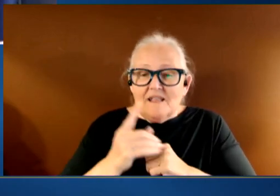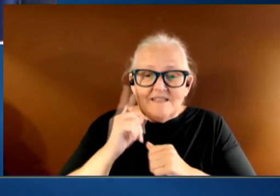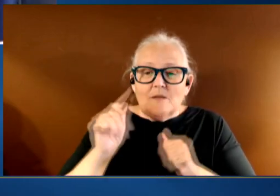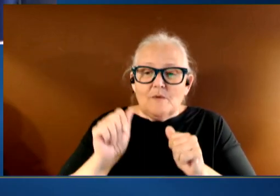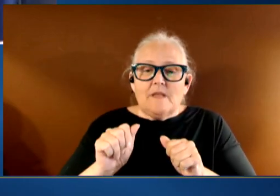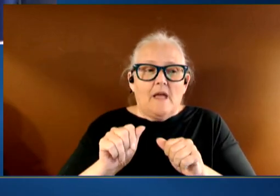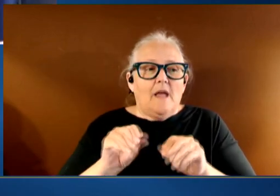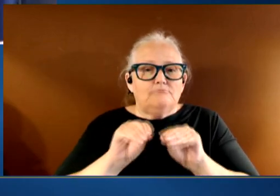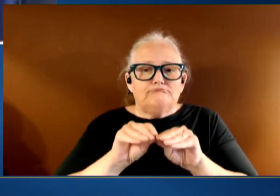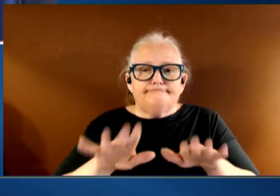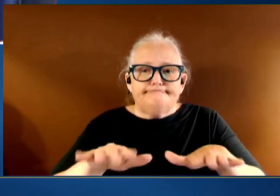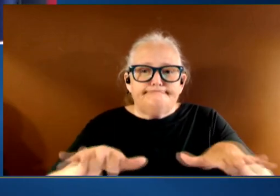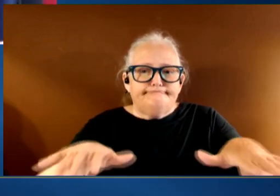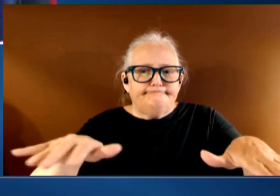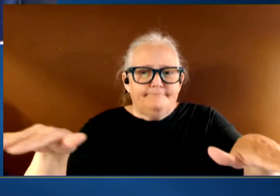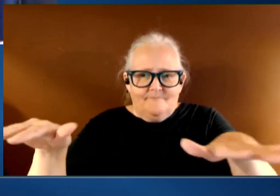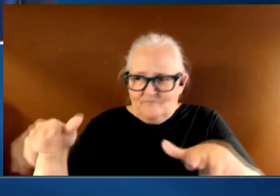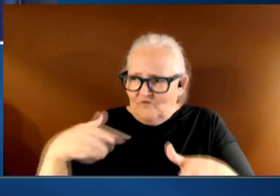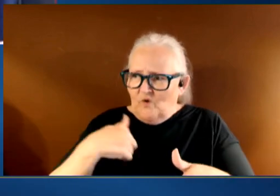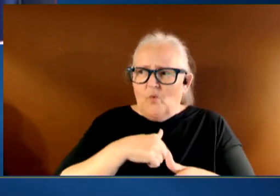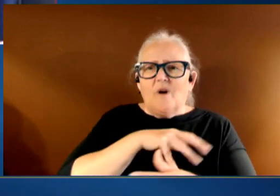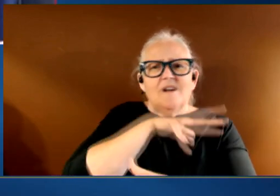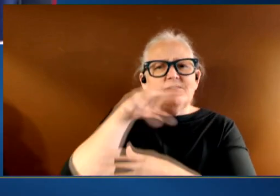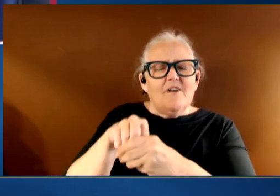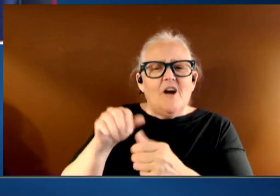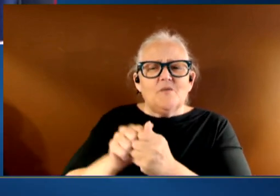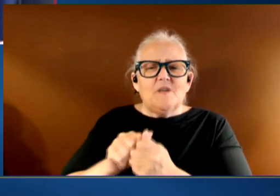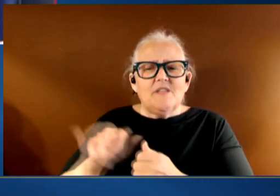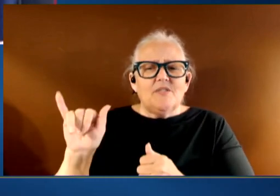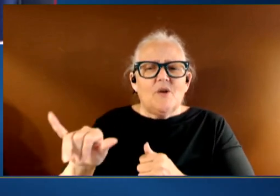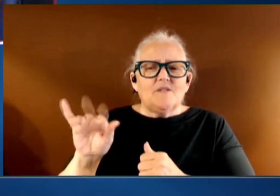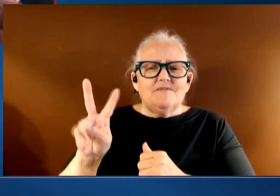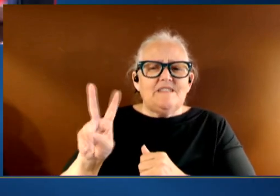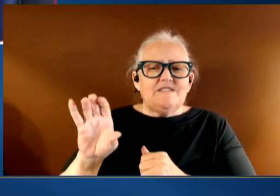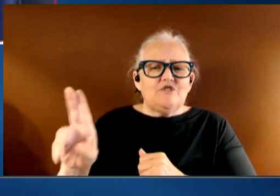you know, we participate in these VCU support groups, and then through the